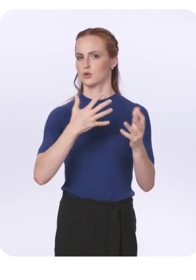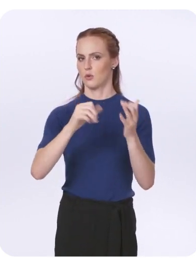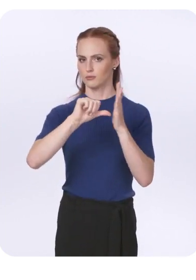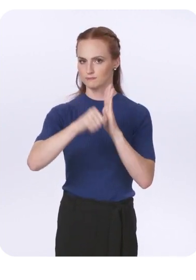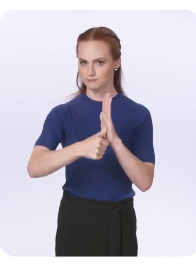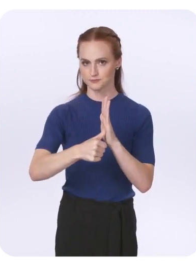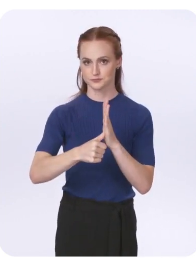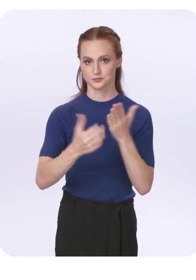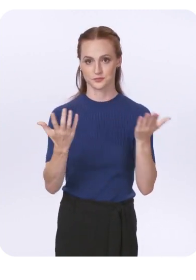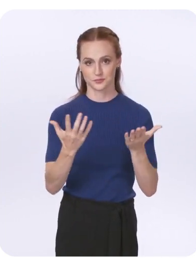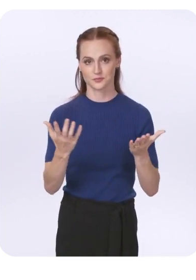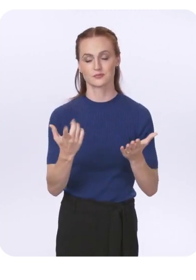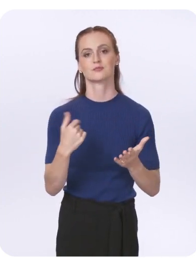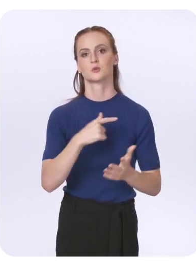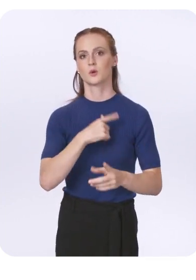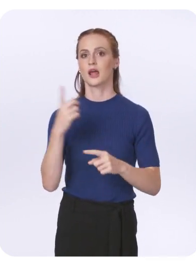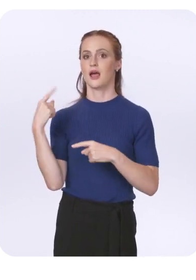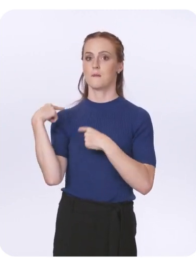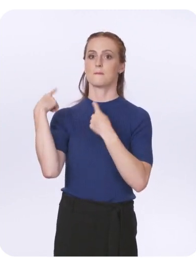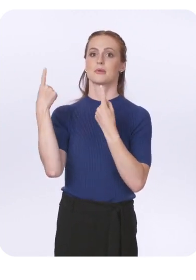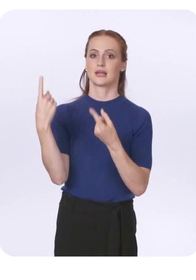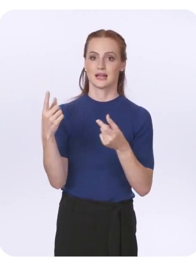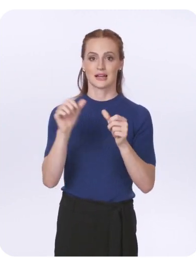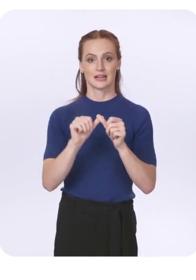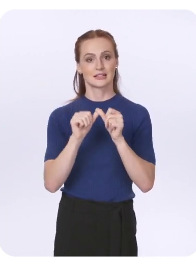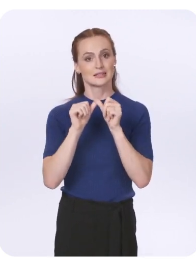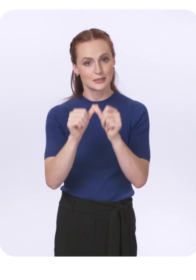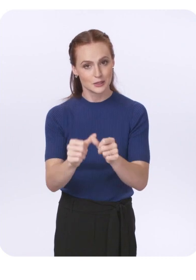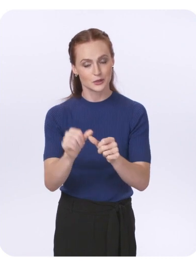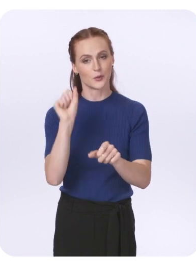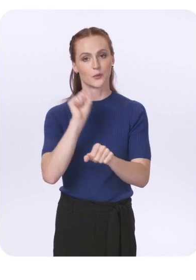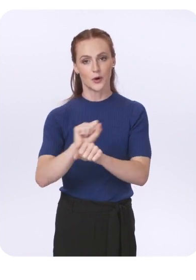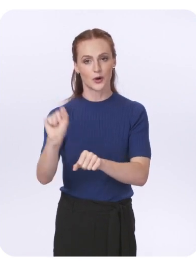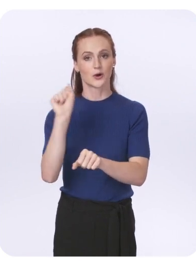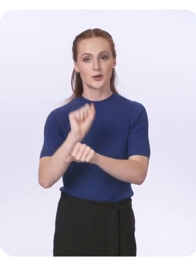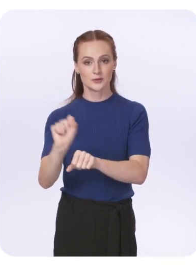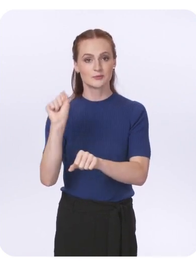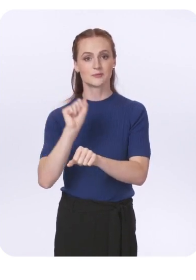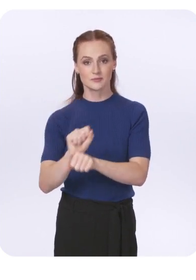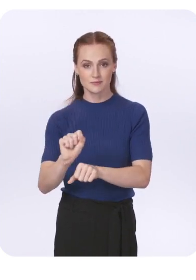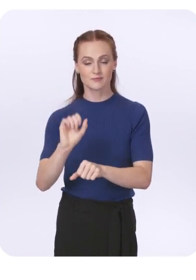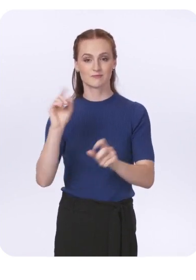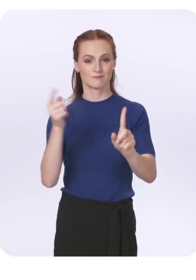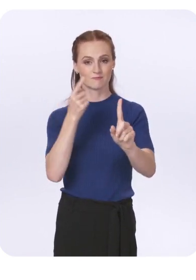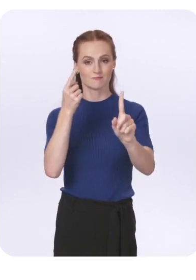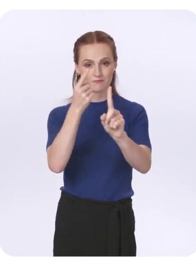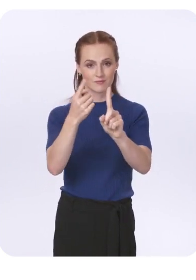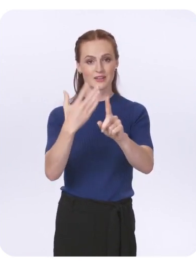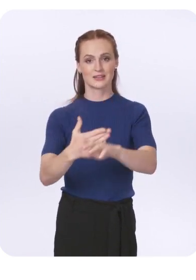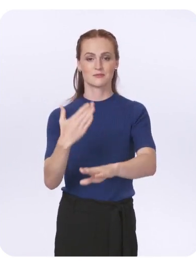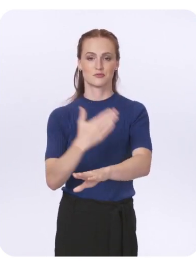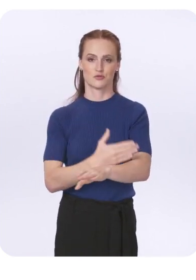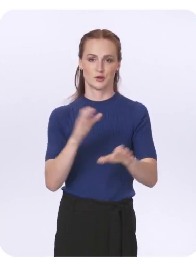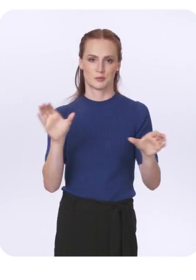which is that we have been and continue to be working tirelessly in the pursuit of improving the performance of our devices